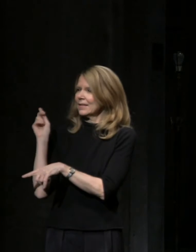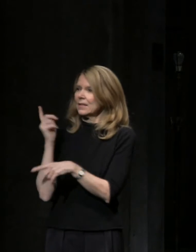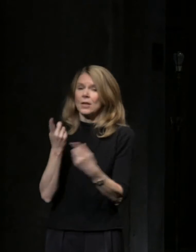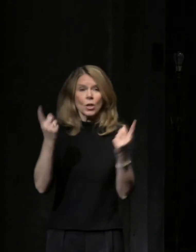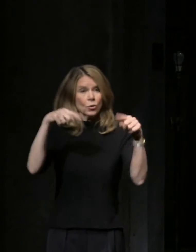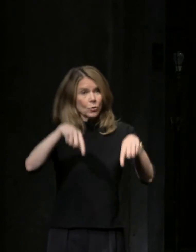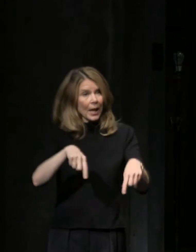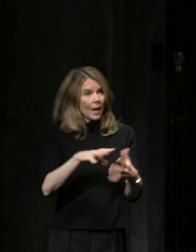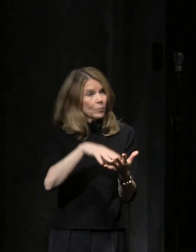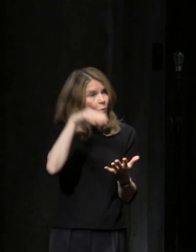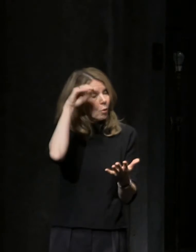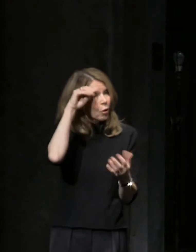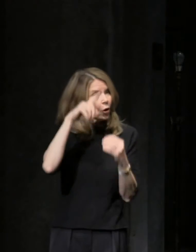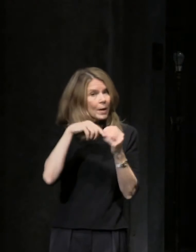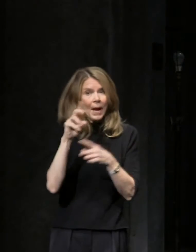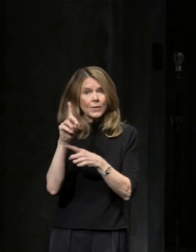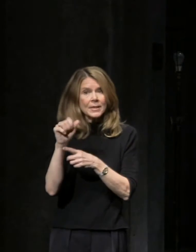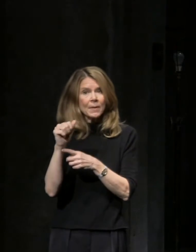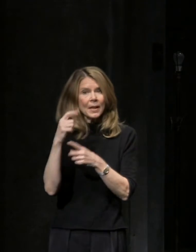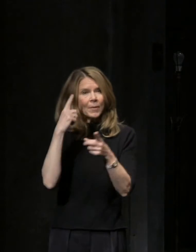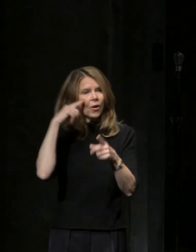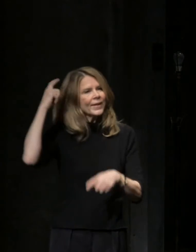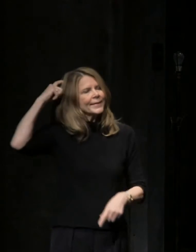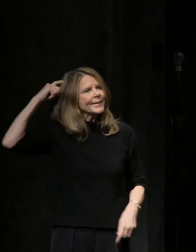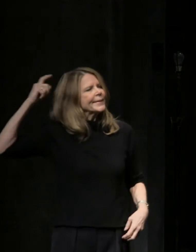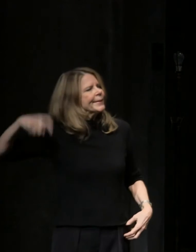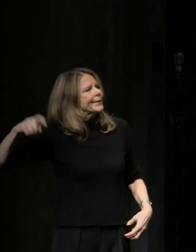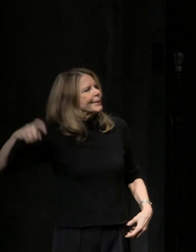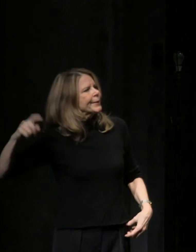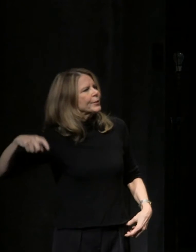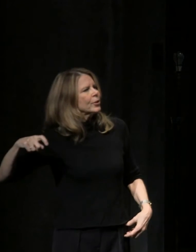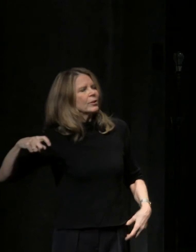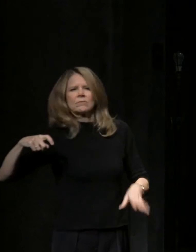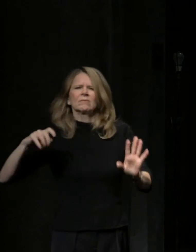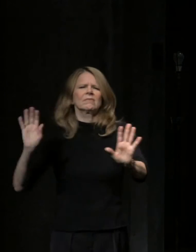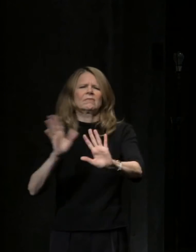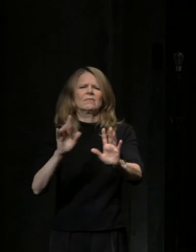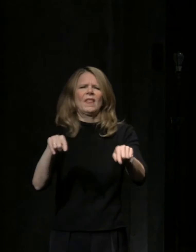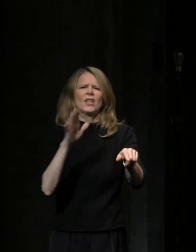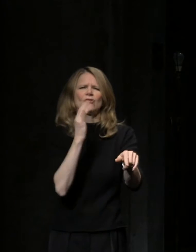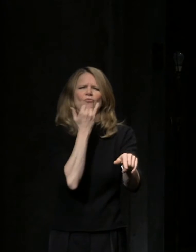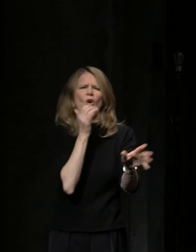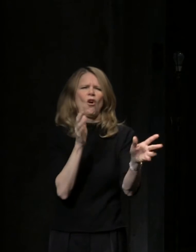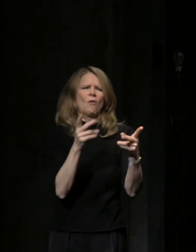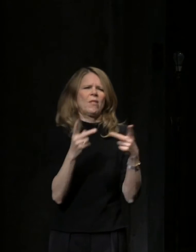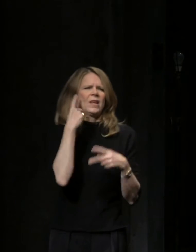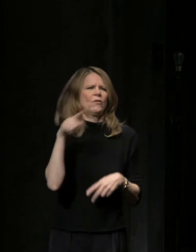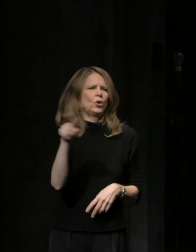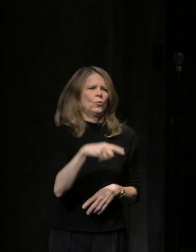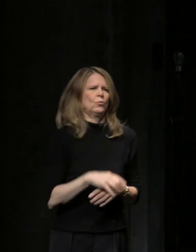because you think you ought to, you're in the wrong place. If you're here to learn about